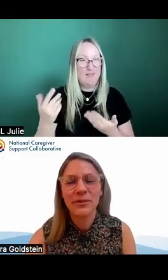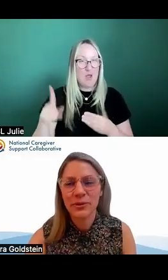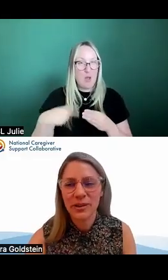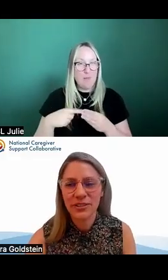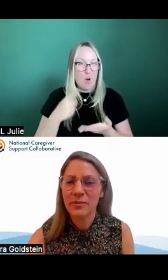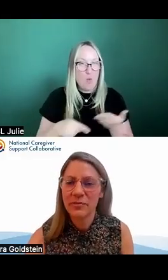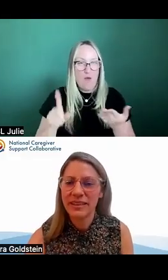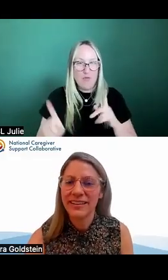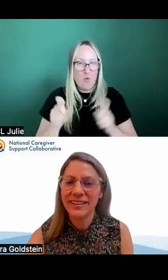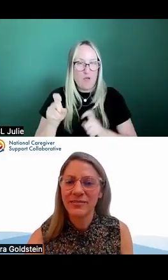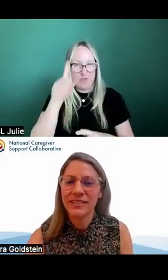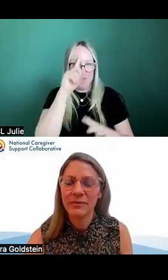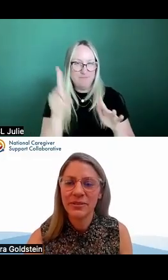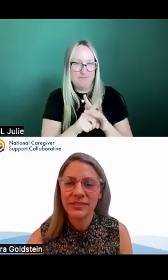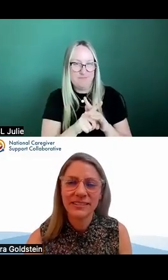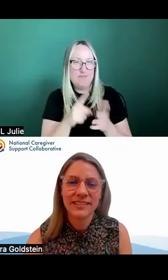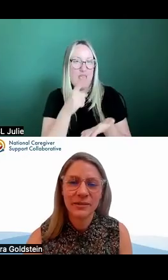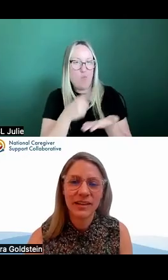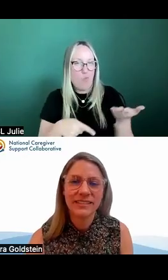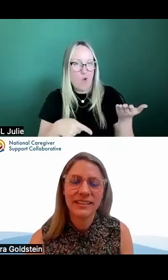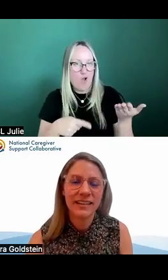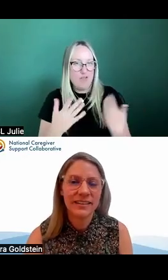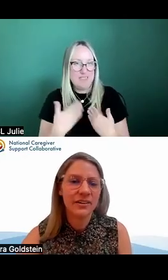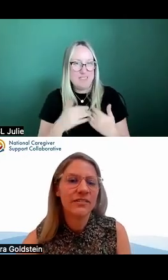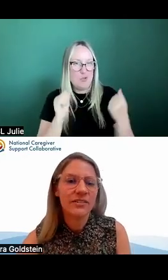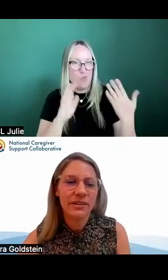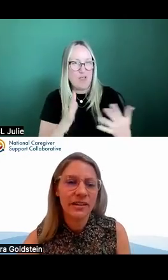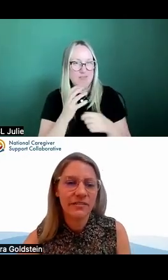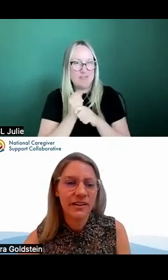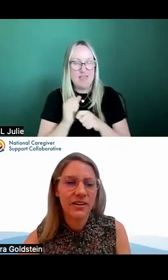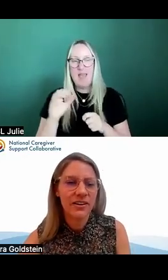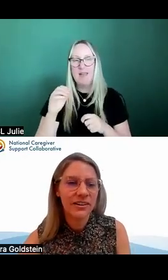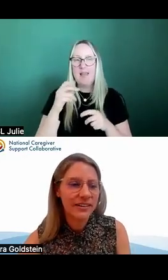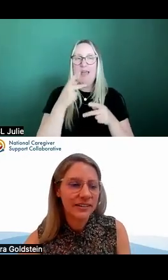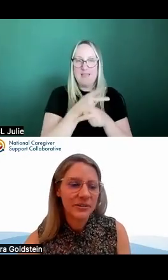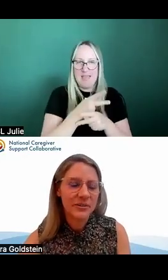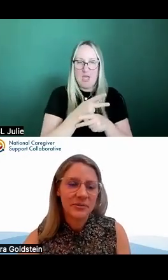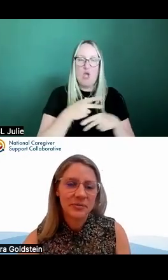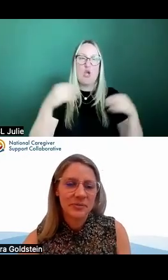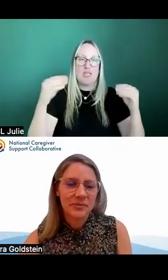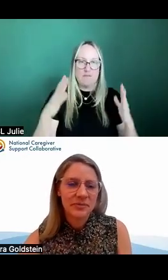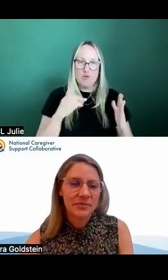those questions might be and what some of those easy ways to get caregivers to identify are.